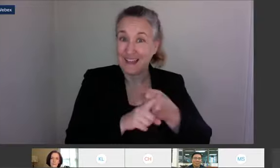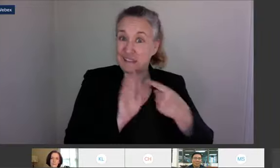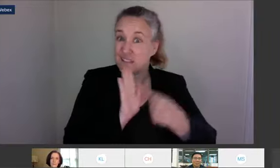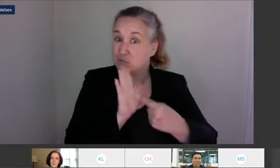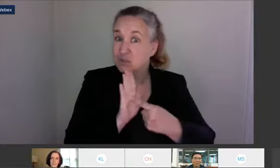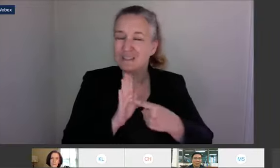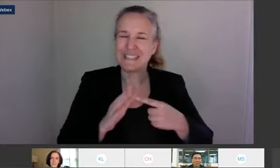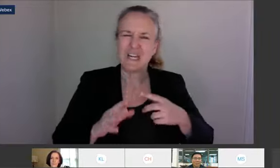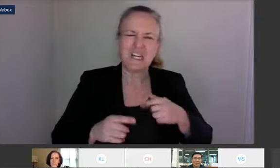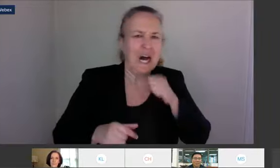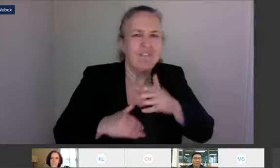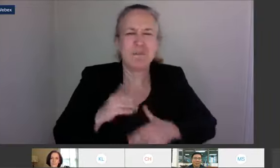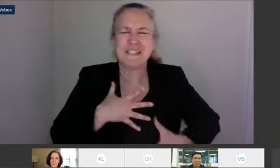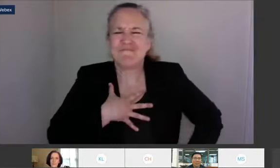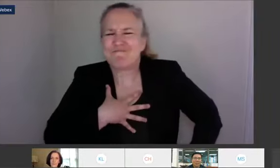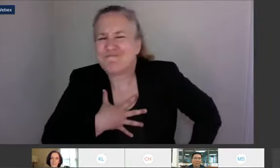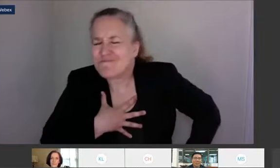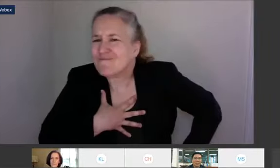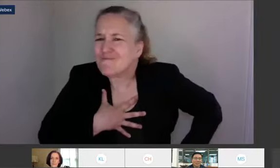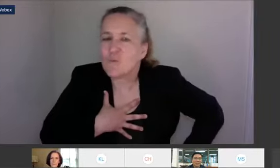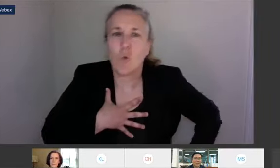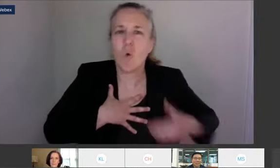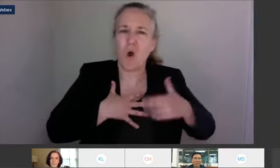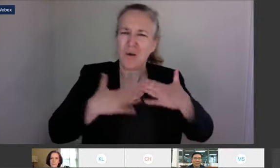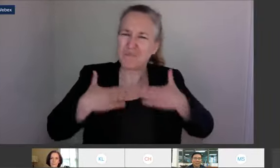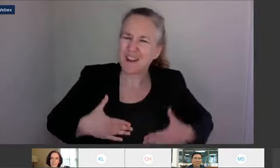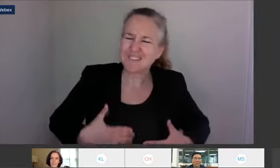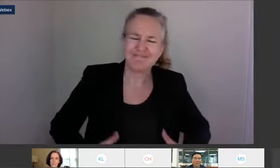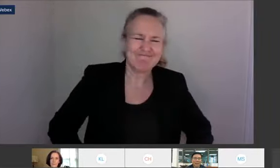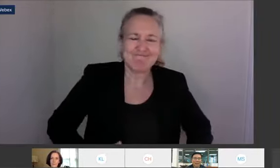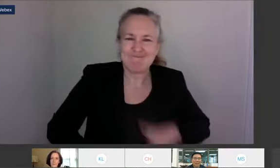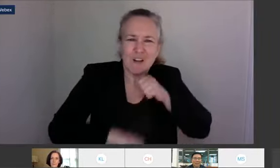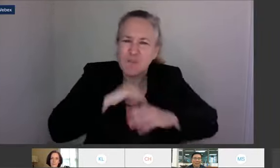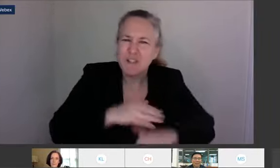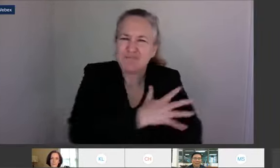discomfort or unusual discomfort in other areas such as the arms back neck